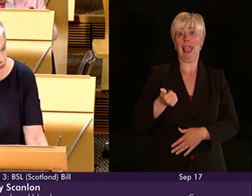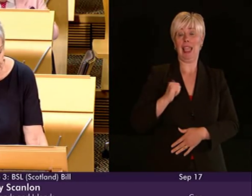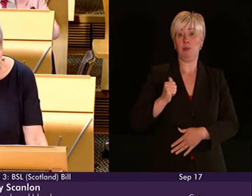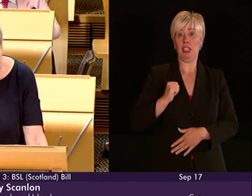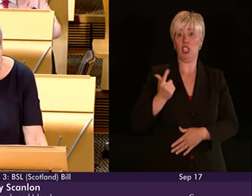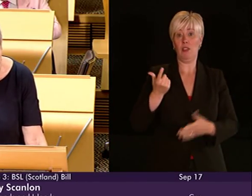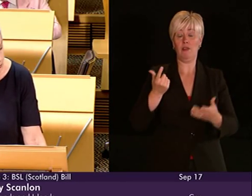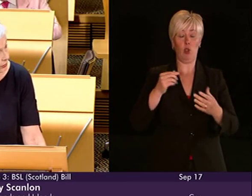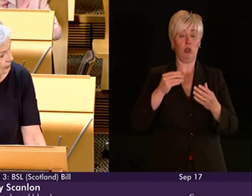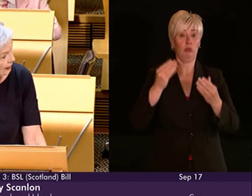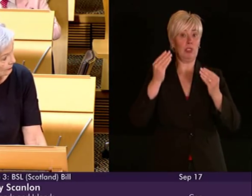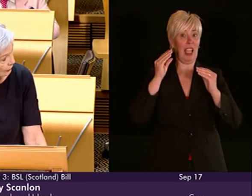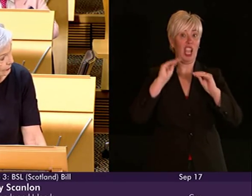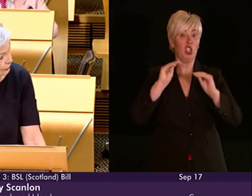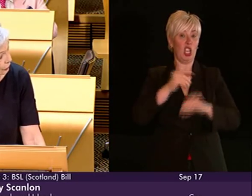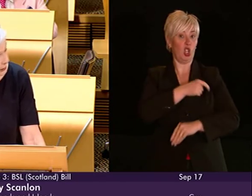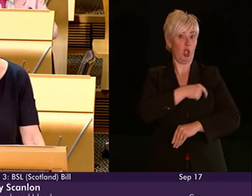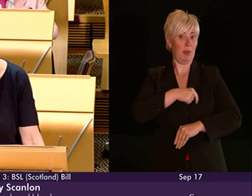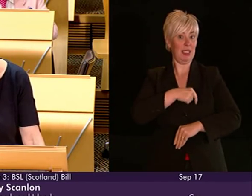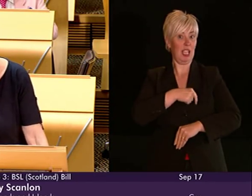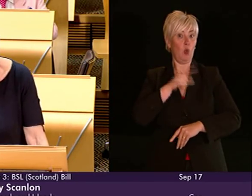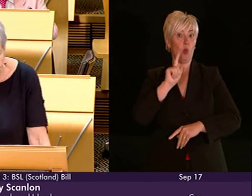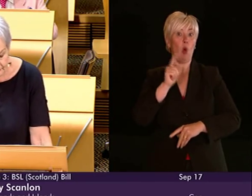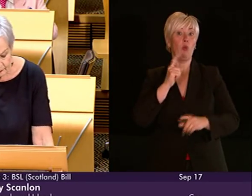The Education and Culture Committee also has expectations around the work that we are doing